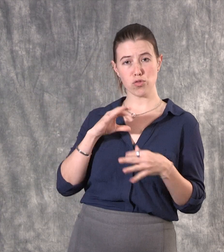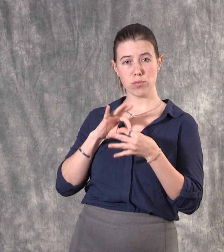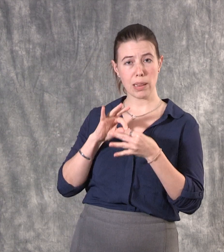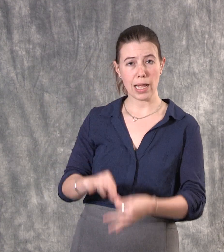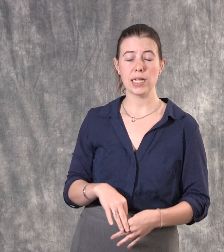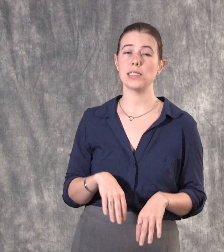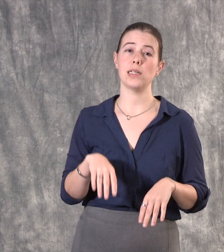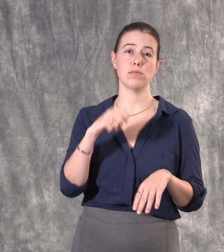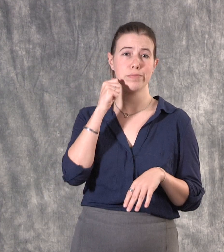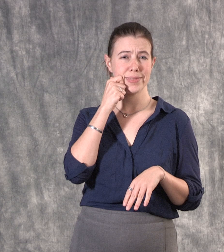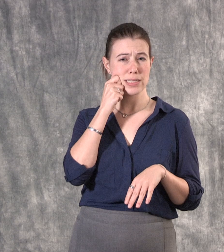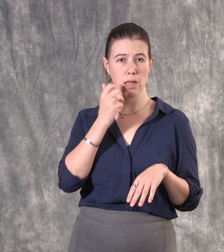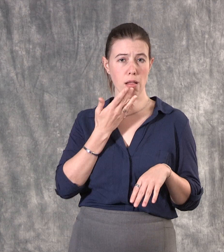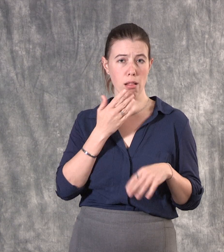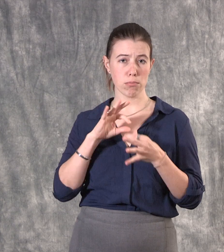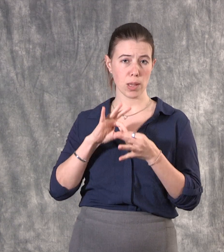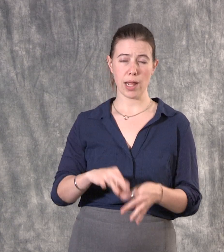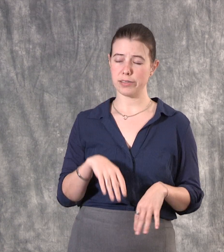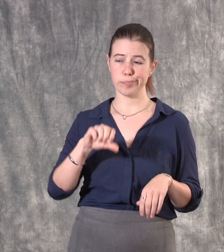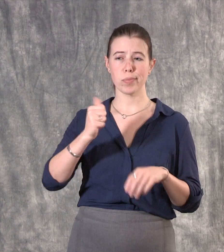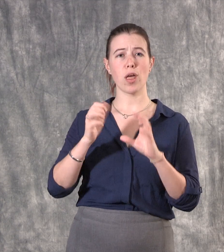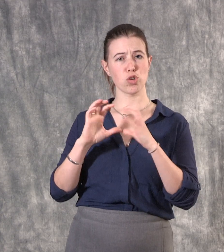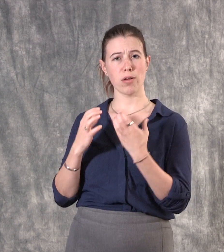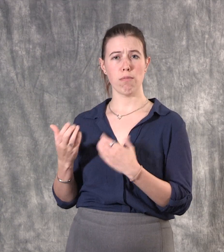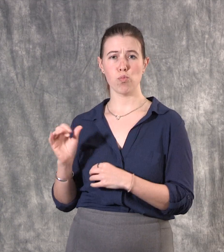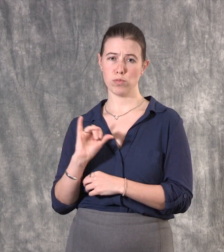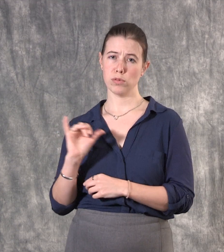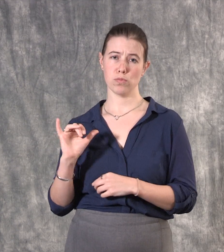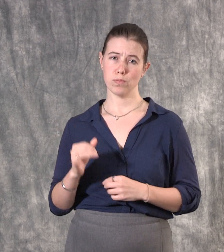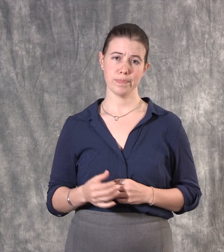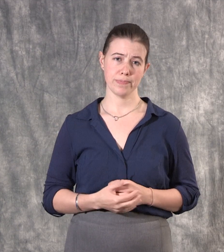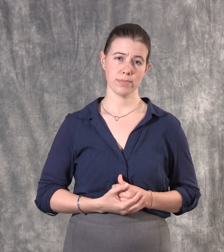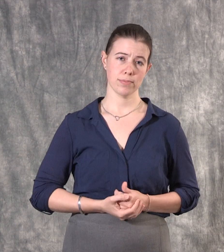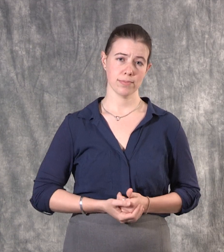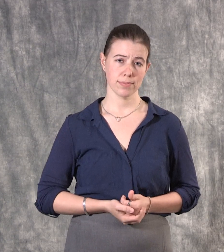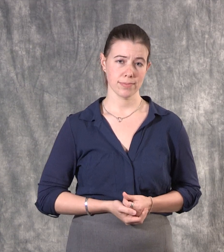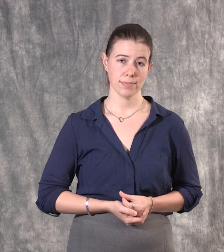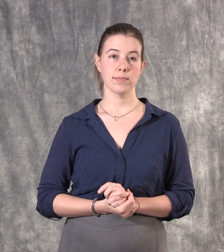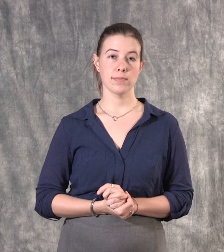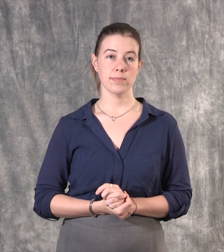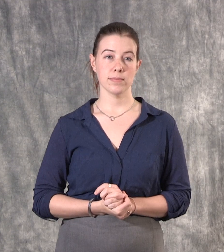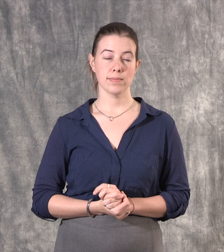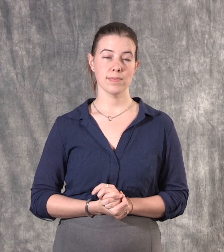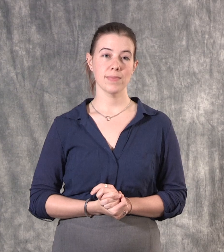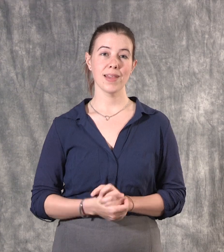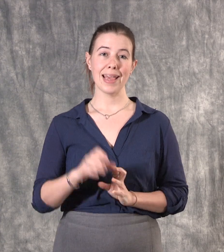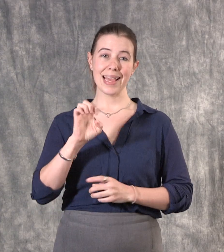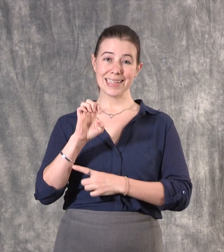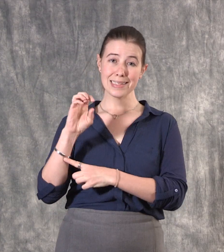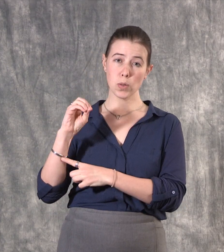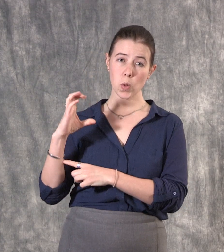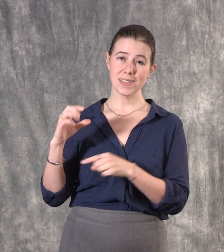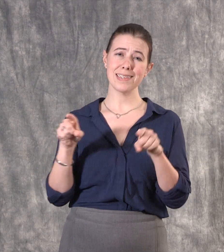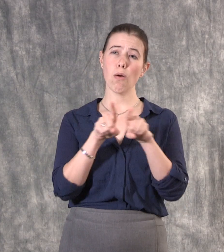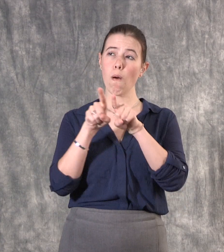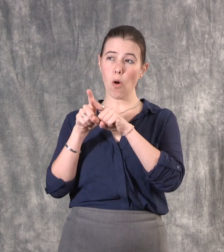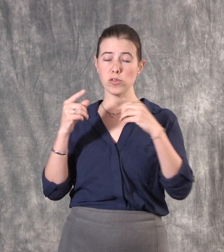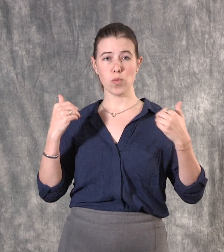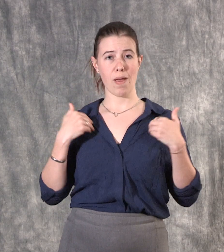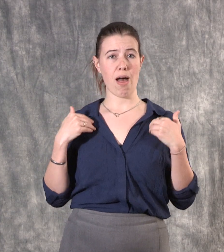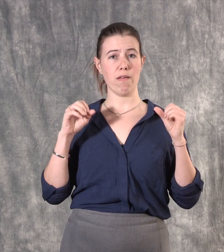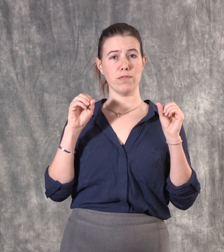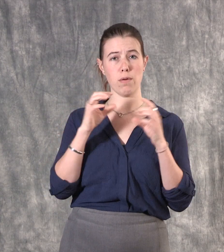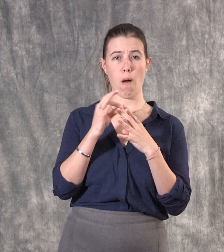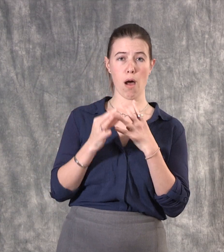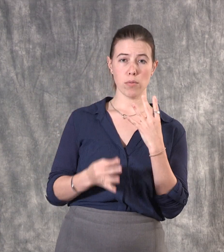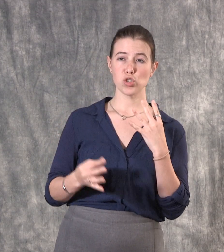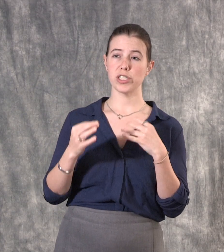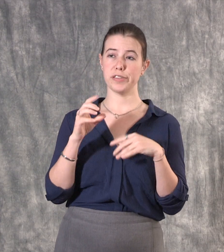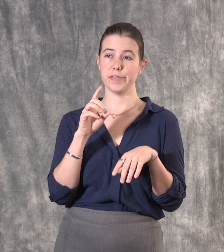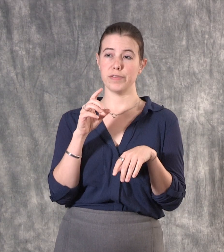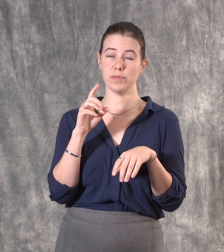related, race related, or other categories too. The EEOC also have the option of